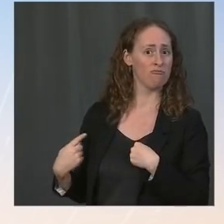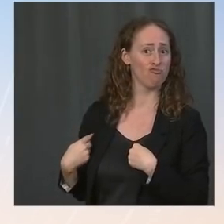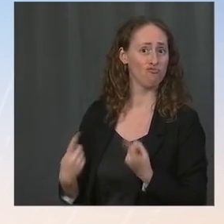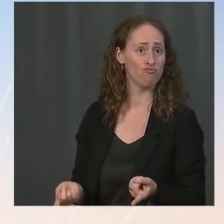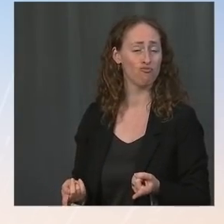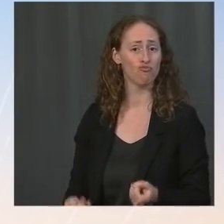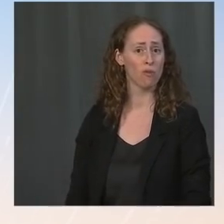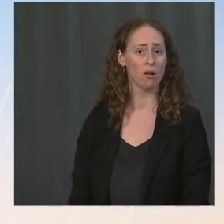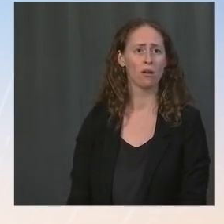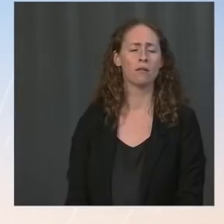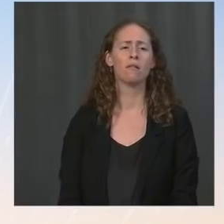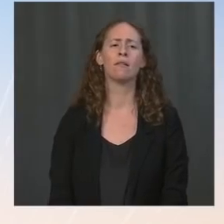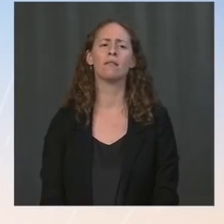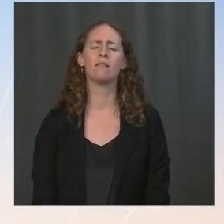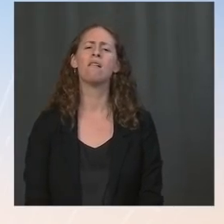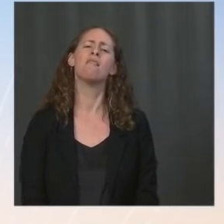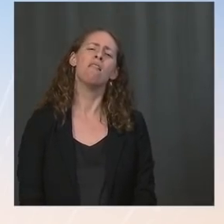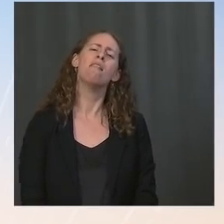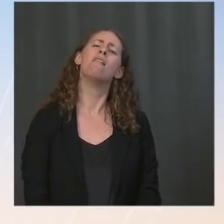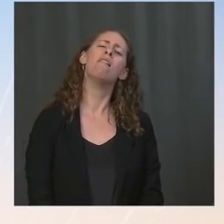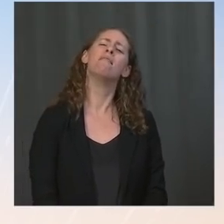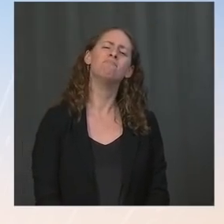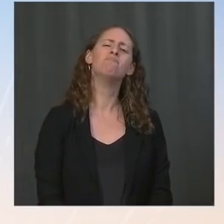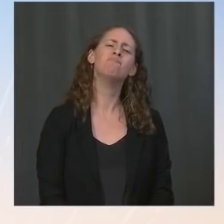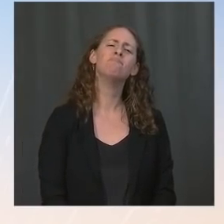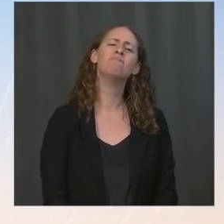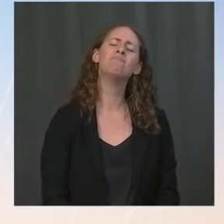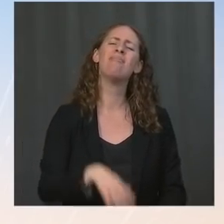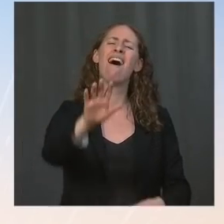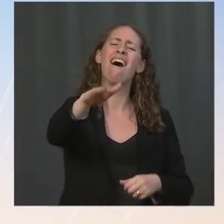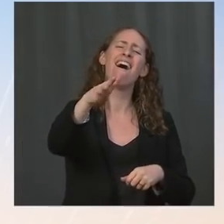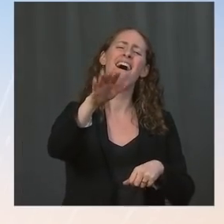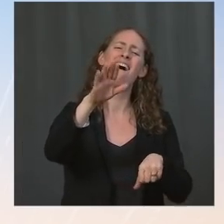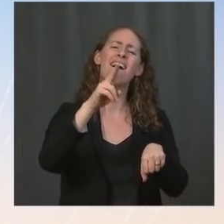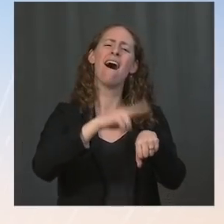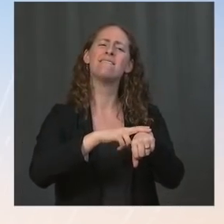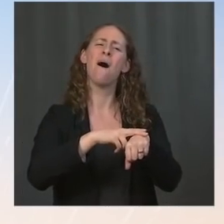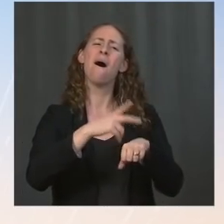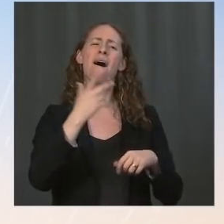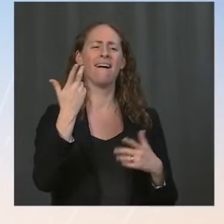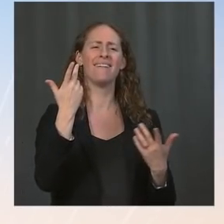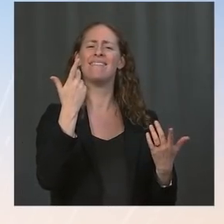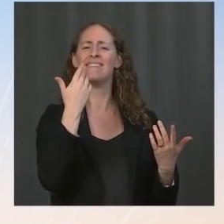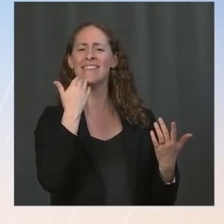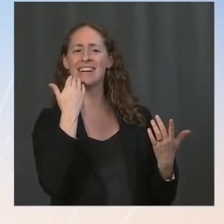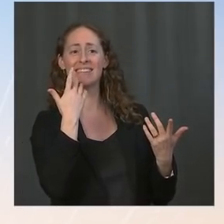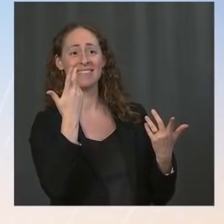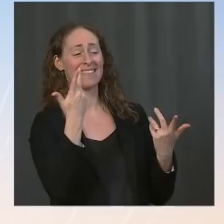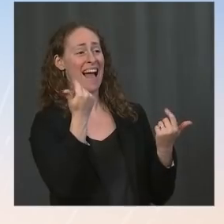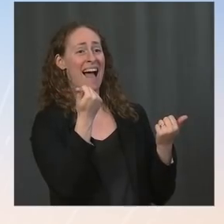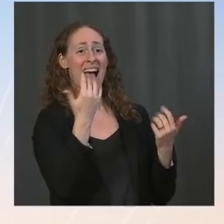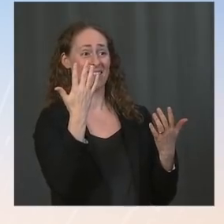for any President, as I said last week, that a day or a week where you lose 13 service members is the worst day